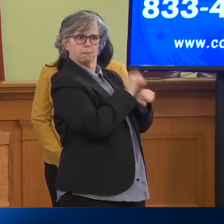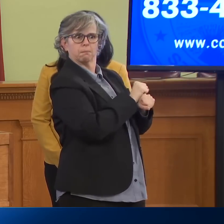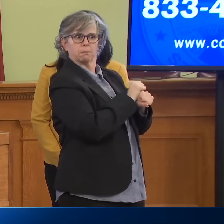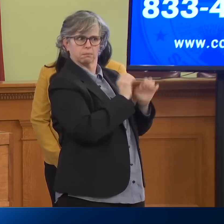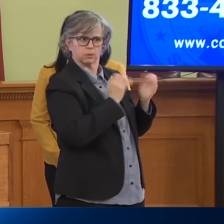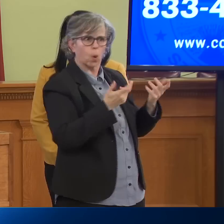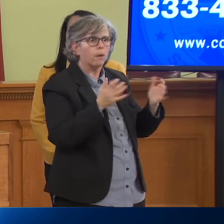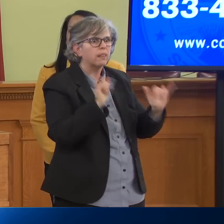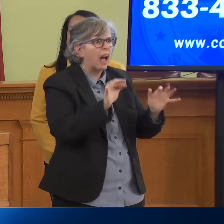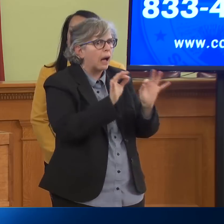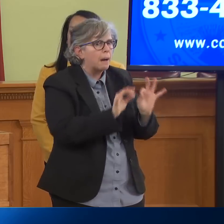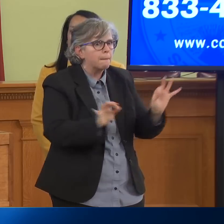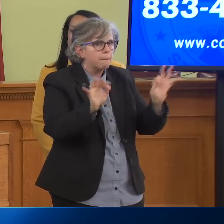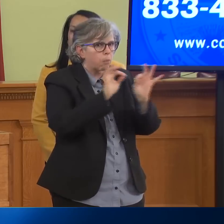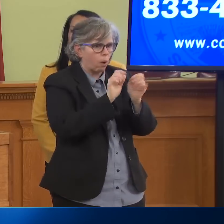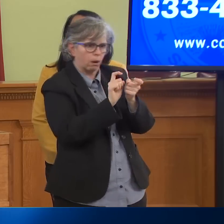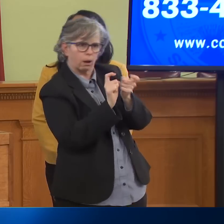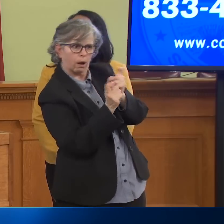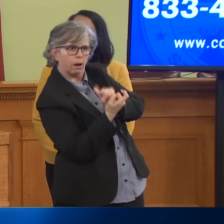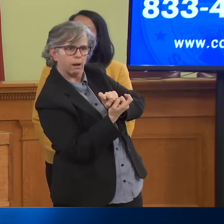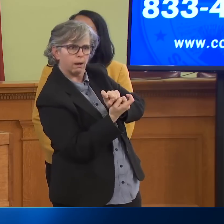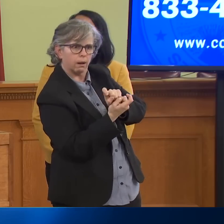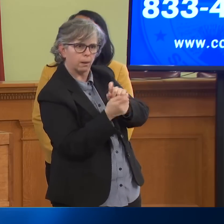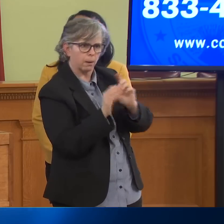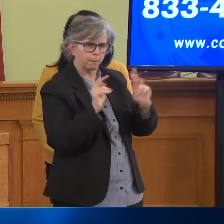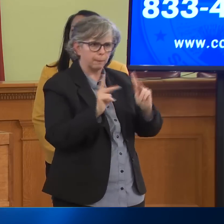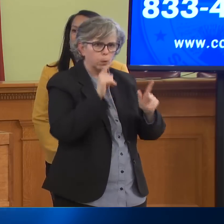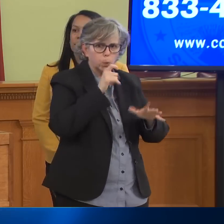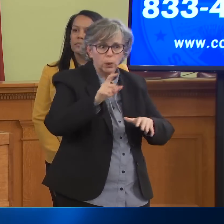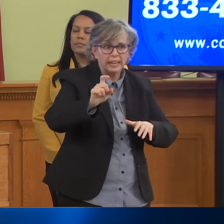APPOINTMENT FOR TELEHEALTH RATHER THAN NEEDING TO BE SEEN